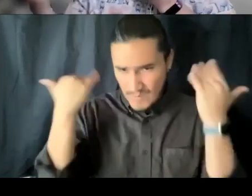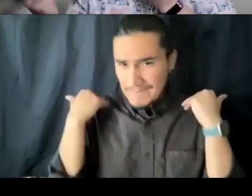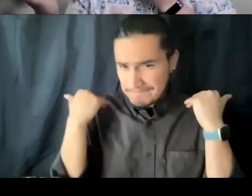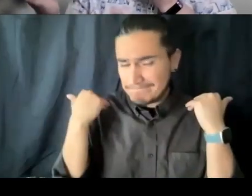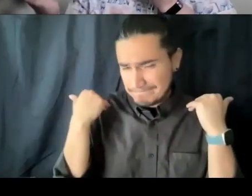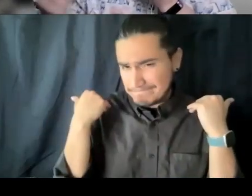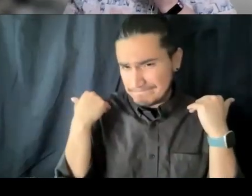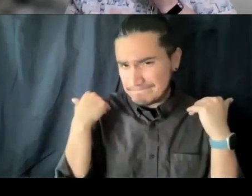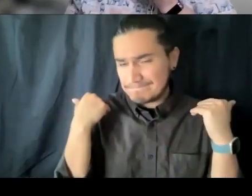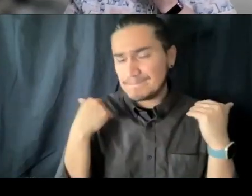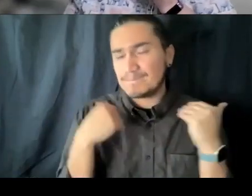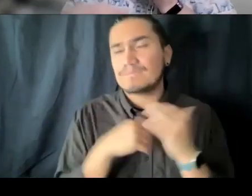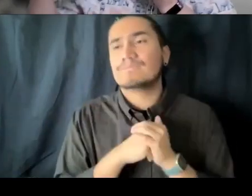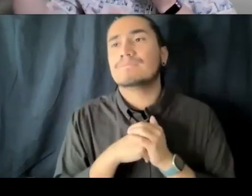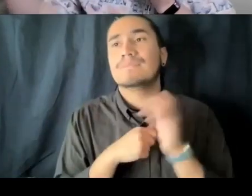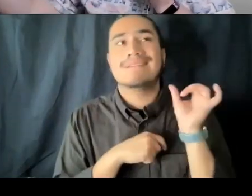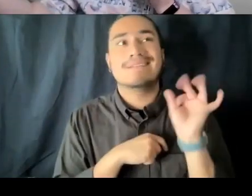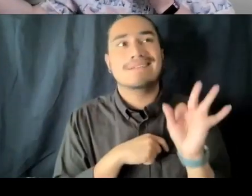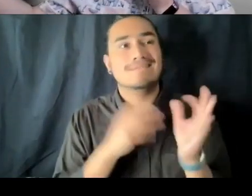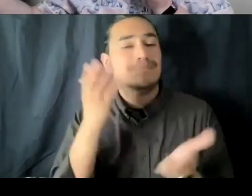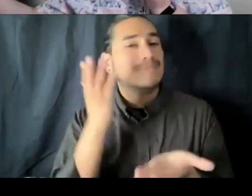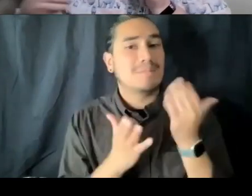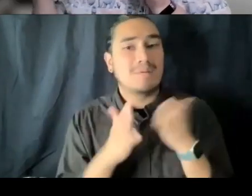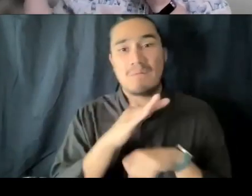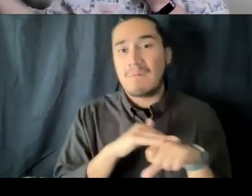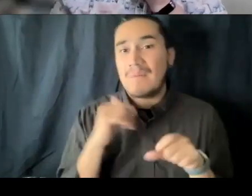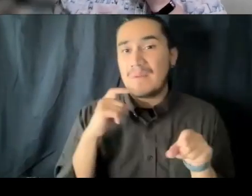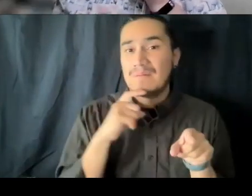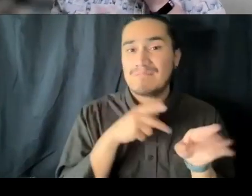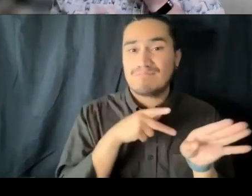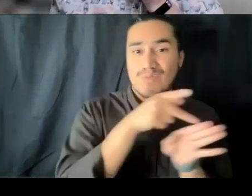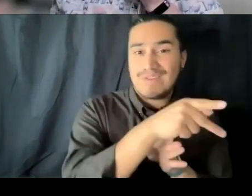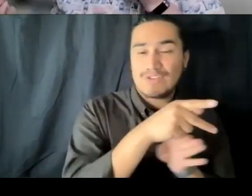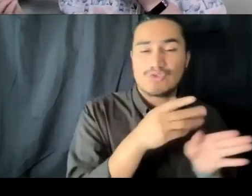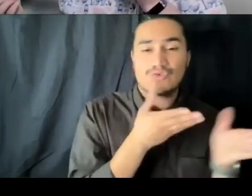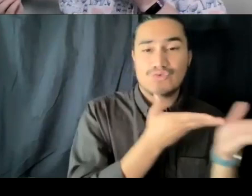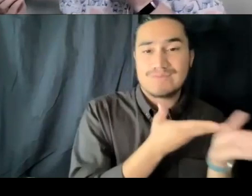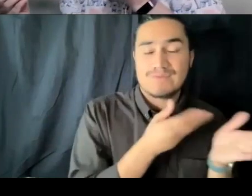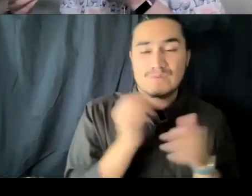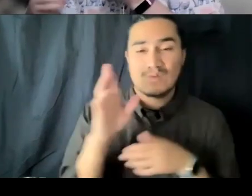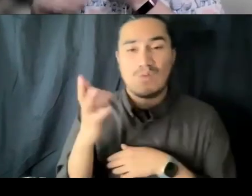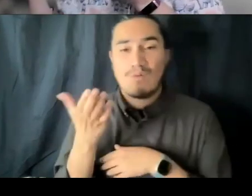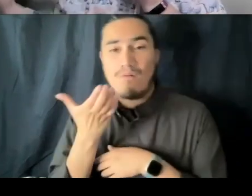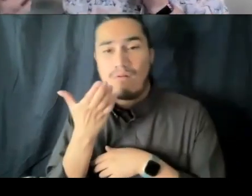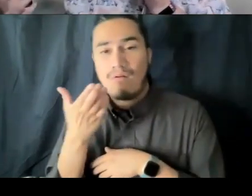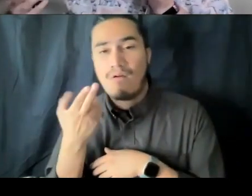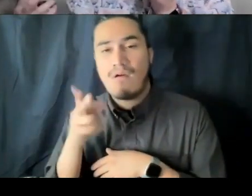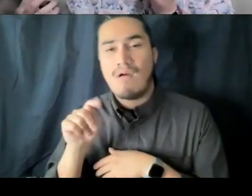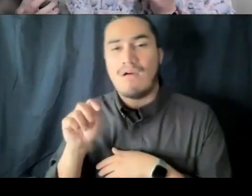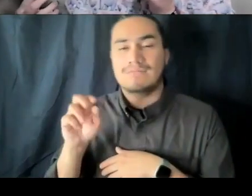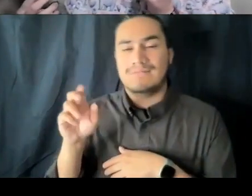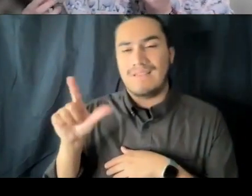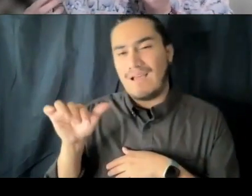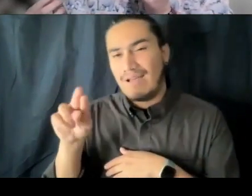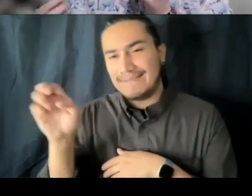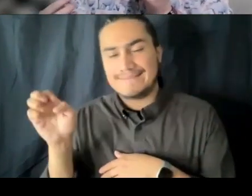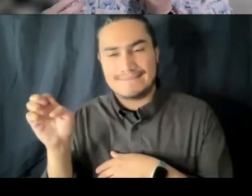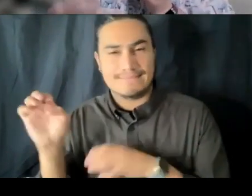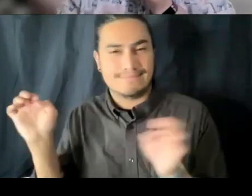If it's calling a professional service or maybe a hotline that has a different set of expertise than you do,